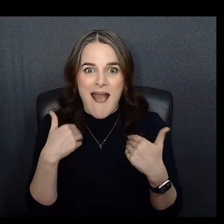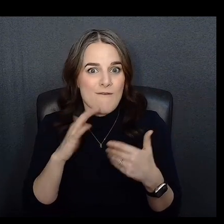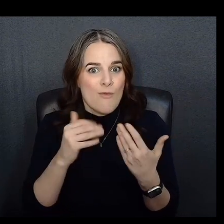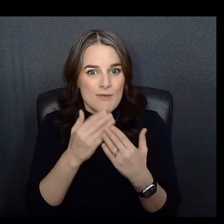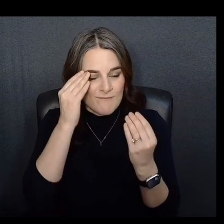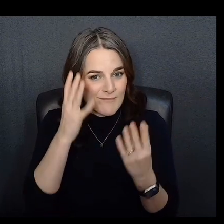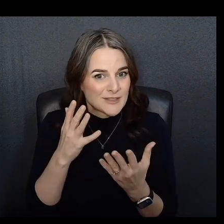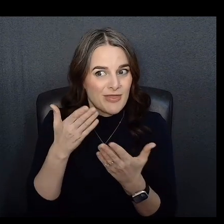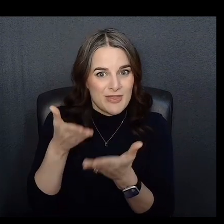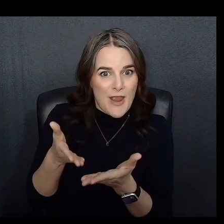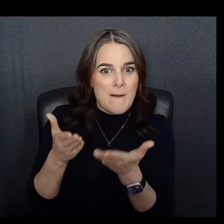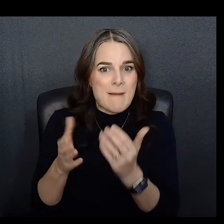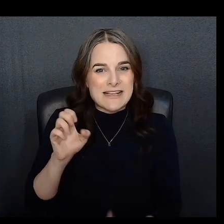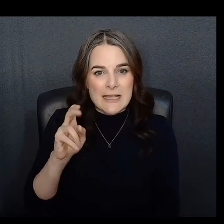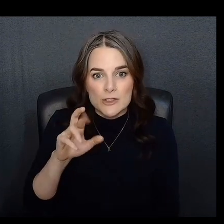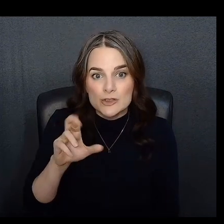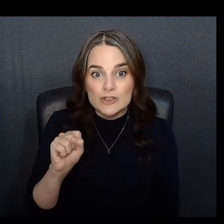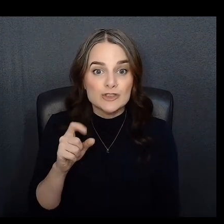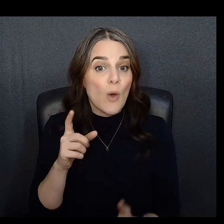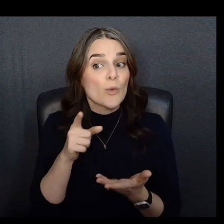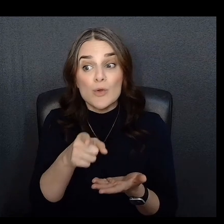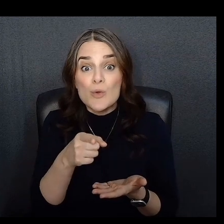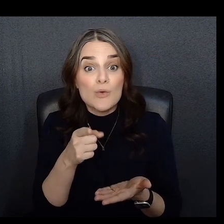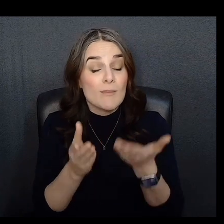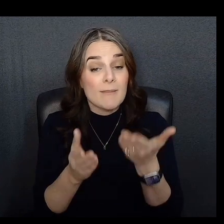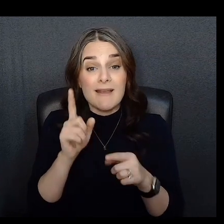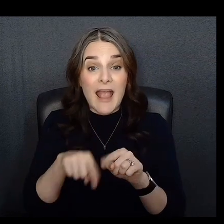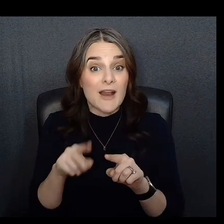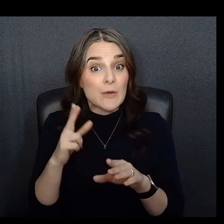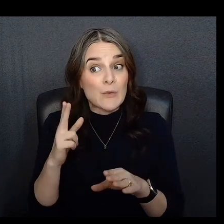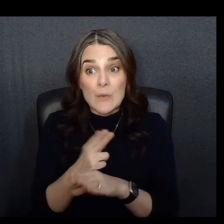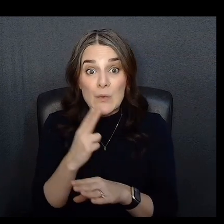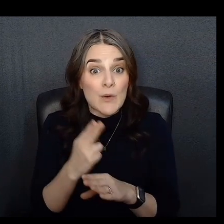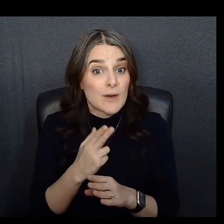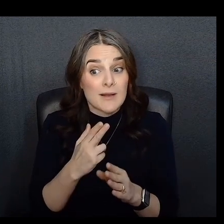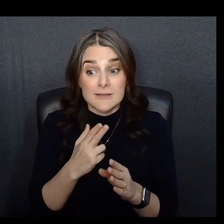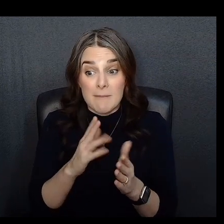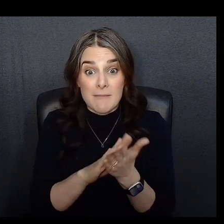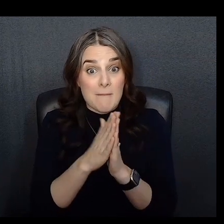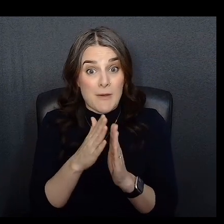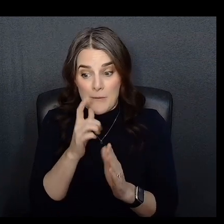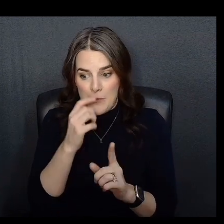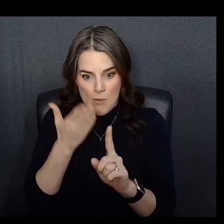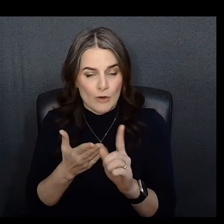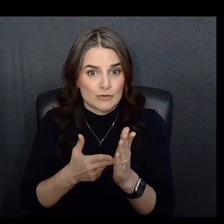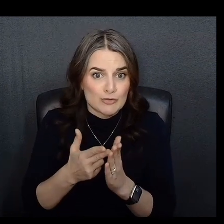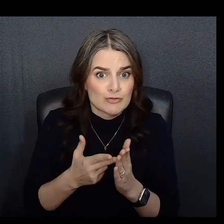want to say to be able to be your true and authentic self using your device. And so there's a lot of things that go into that censorship.